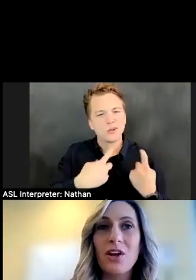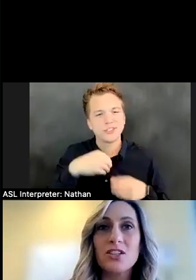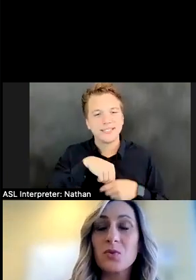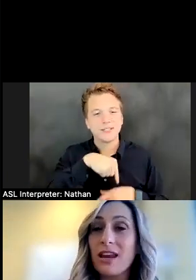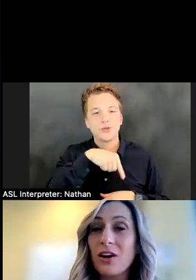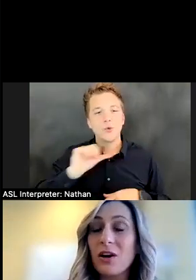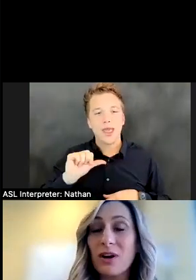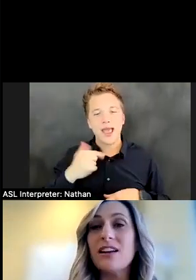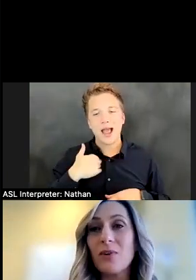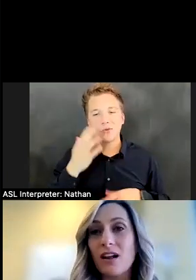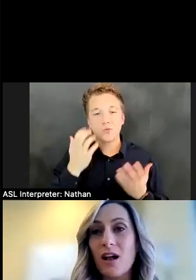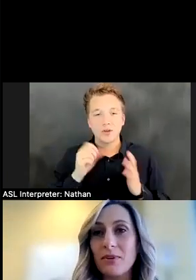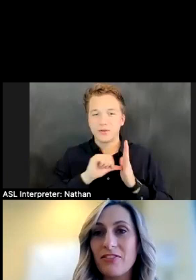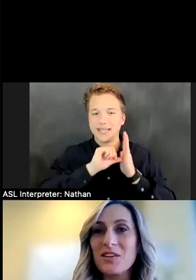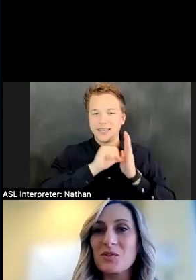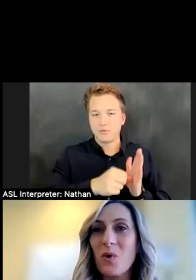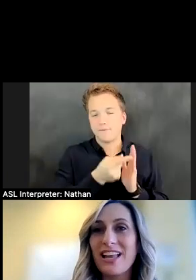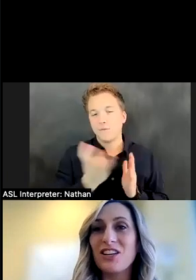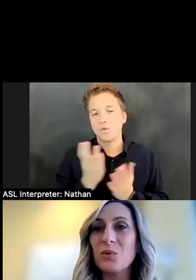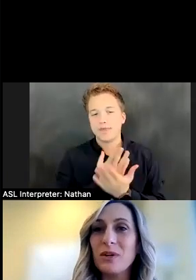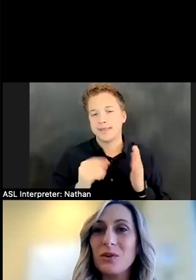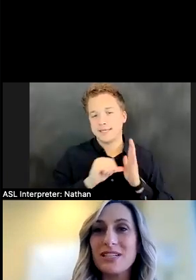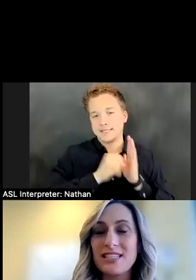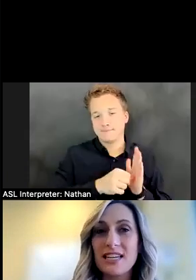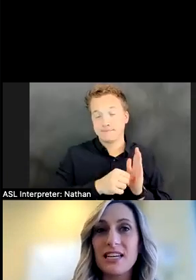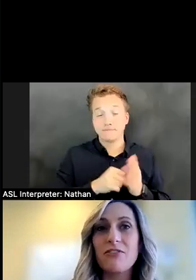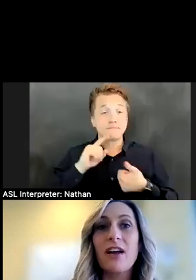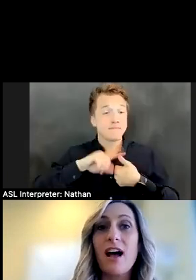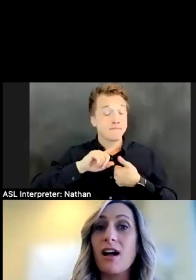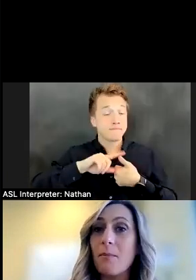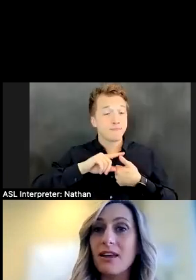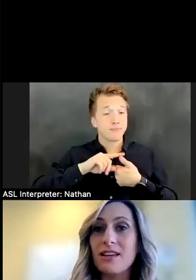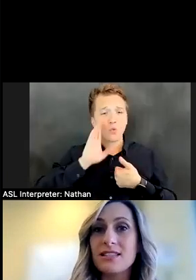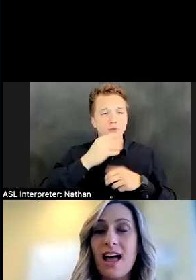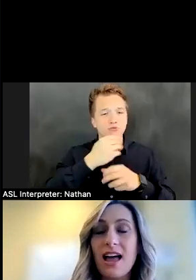I want to just reiterate a couple of things. One, you will receive a copy of these slides.